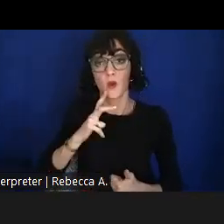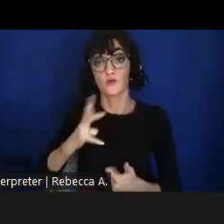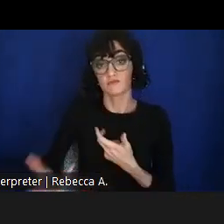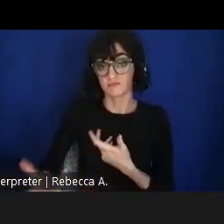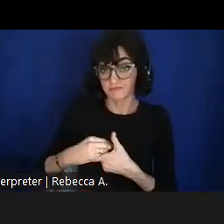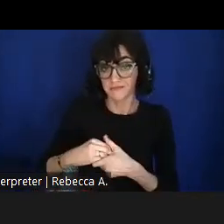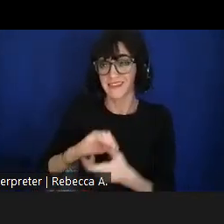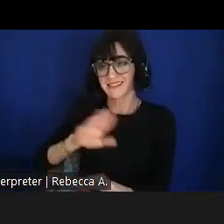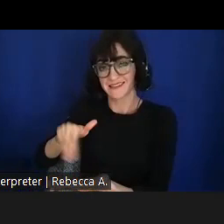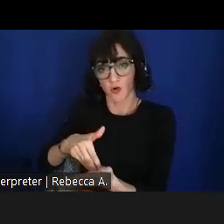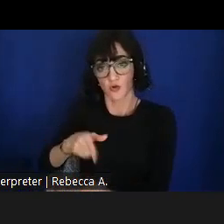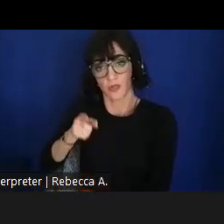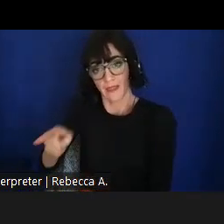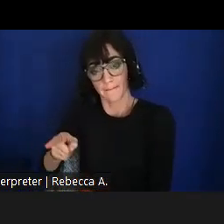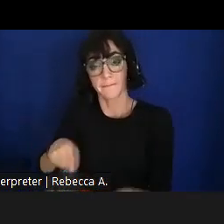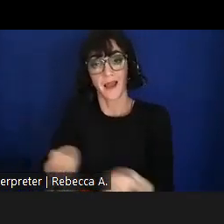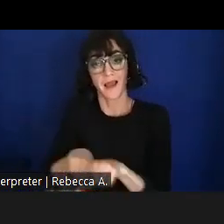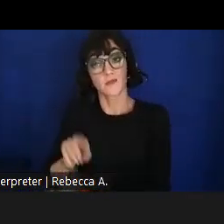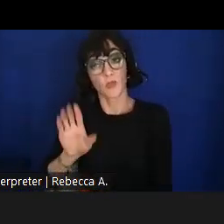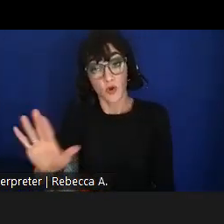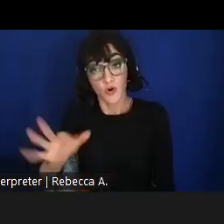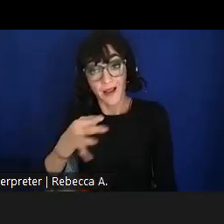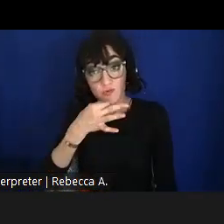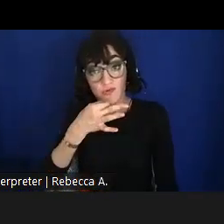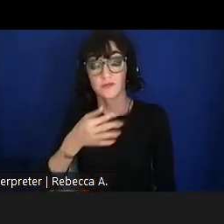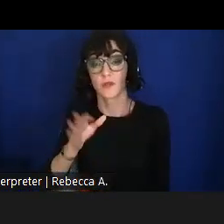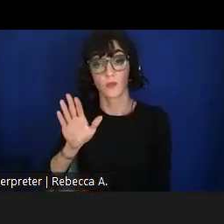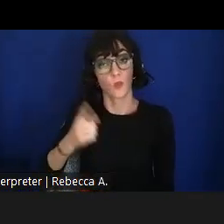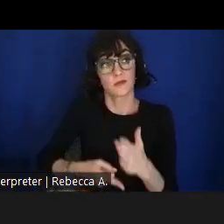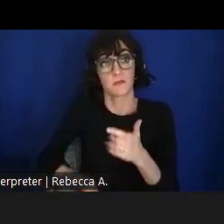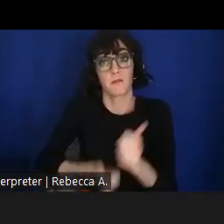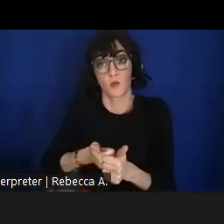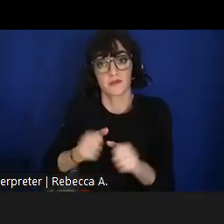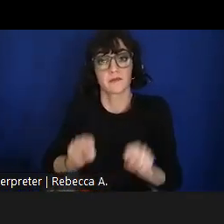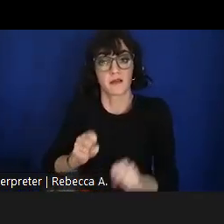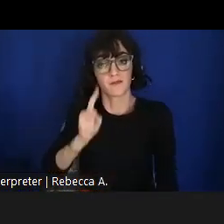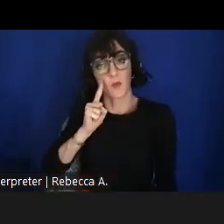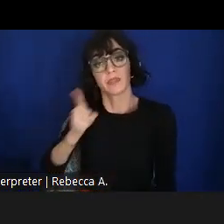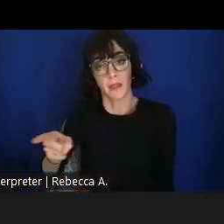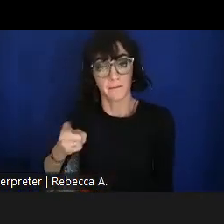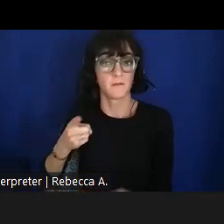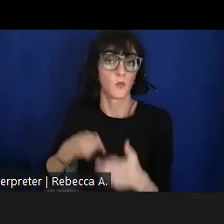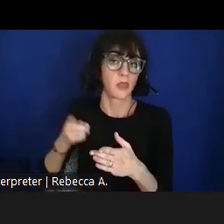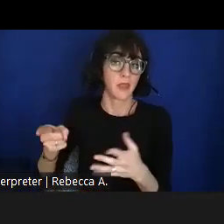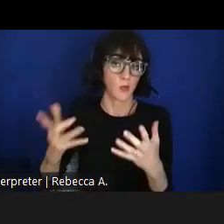expertise of what's best for them and what's most possible for them, appreciates nuances